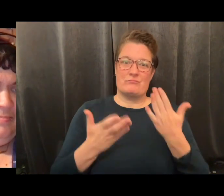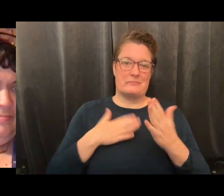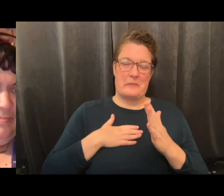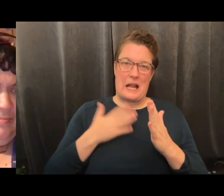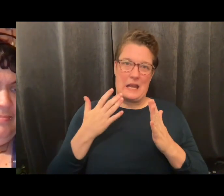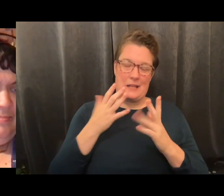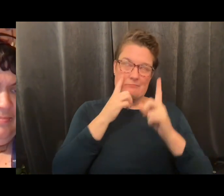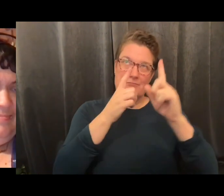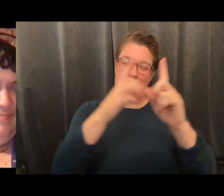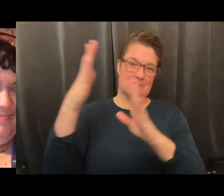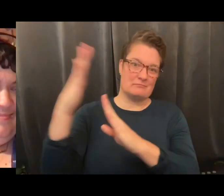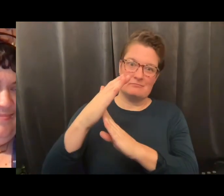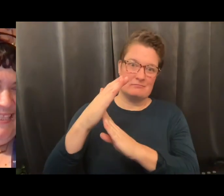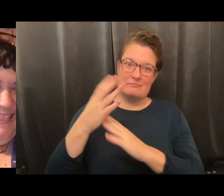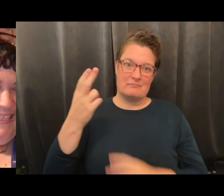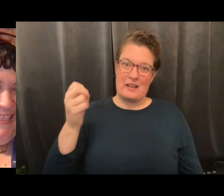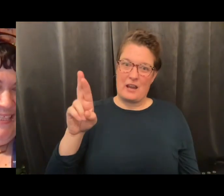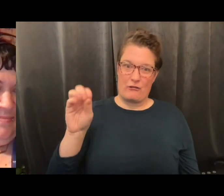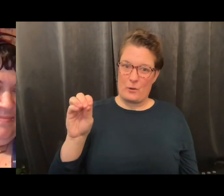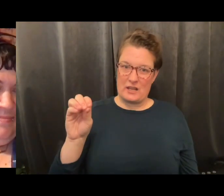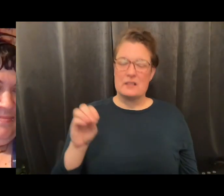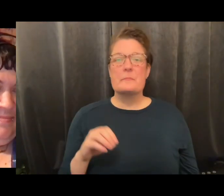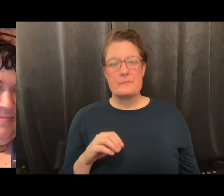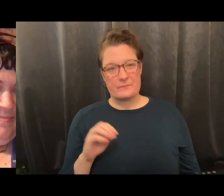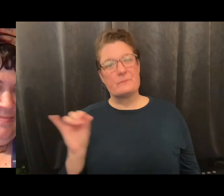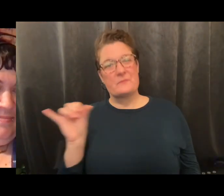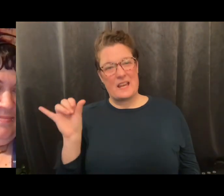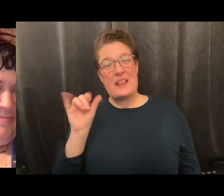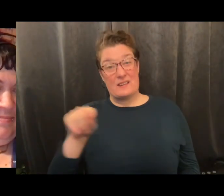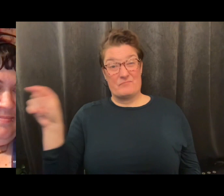and then the women that I, I work with in Boston who aren't as famous,